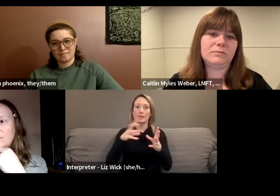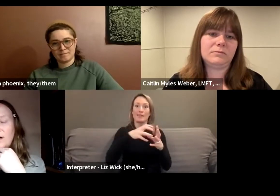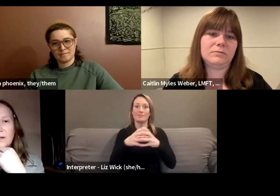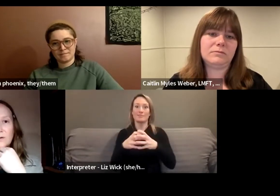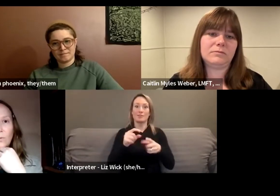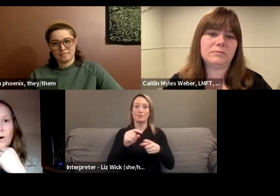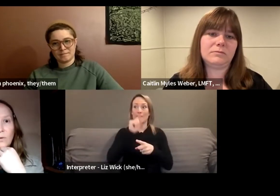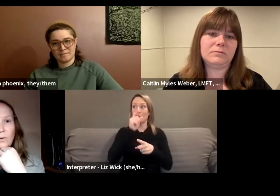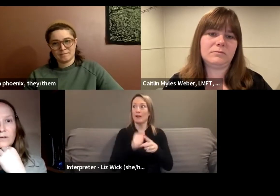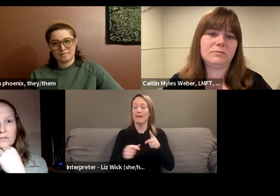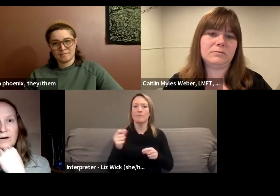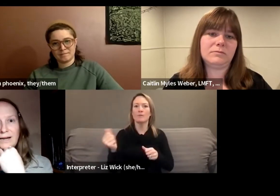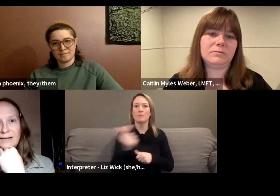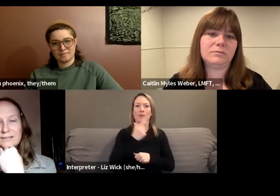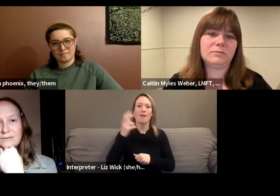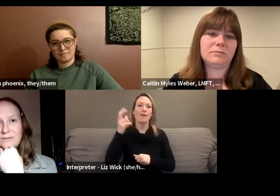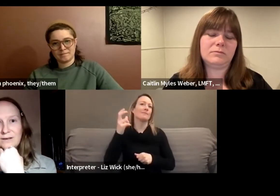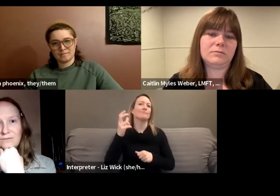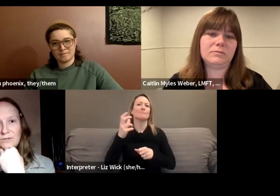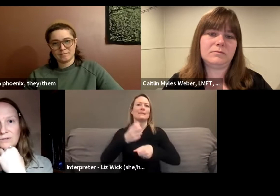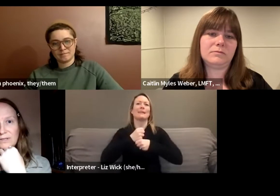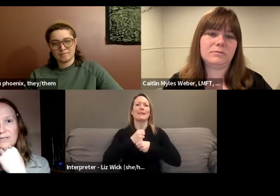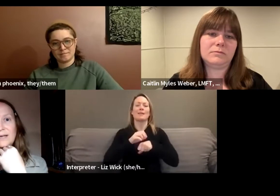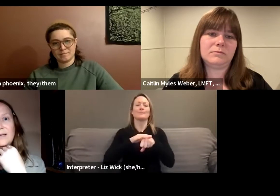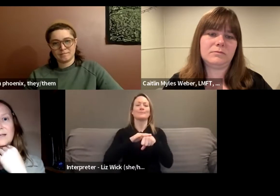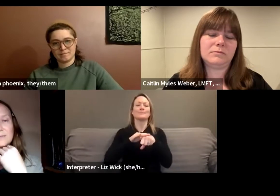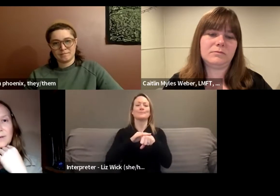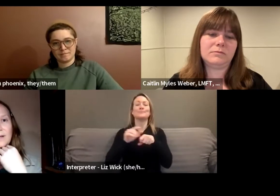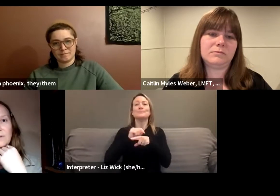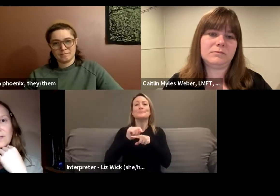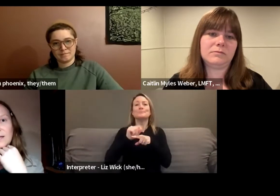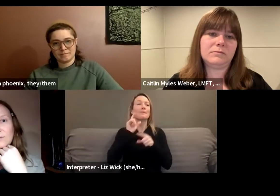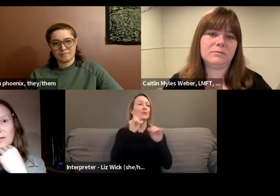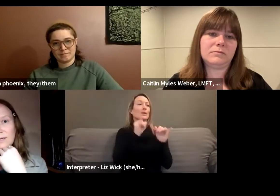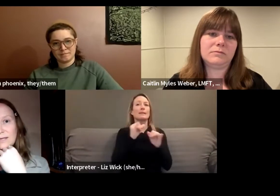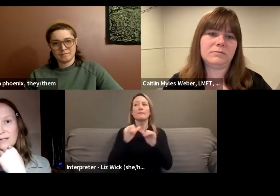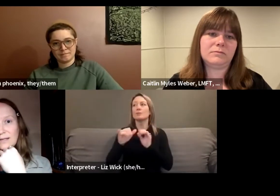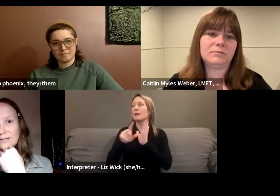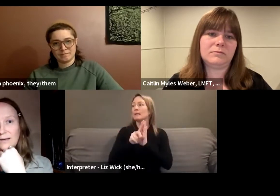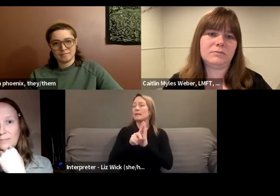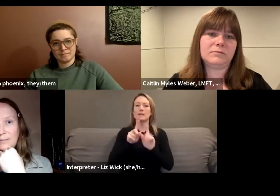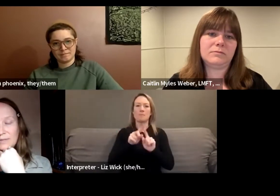We all hear the 101 trainings of the individual identities. But I feel like we need to take that step up